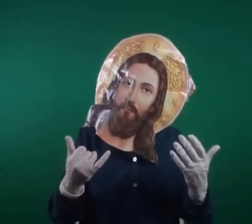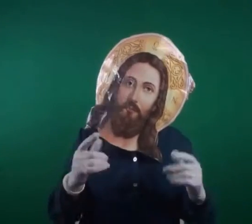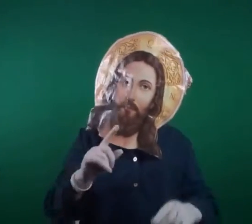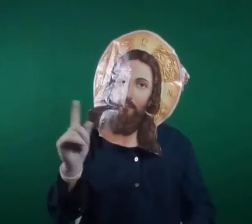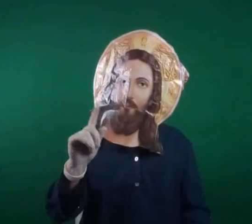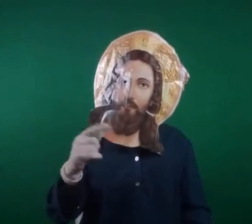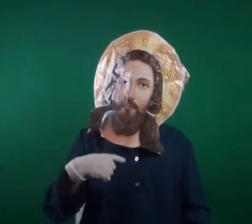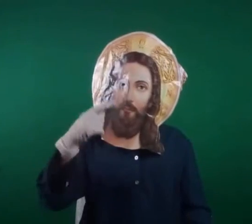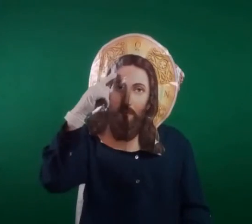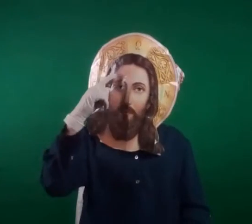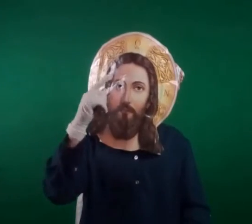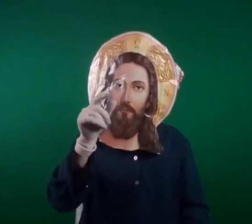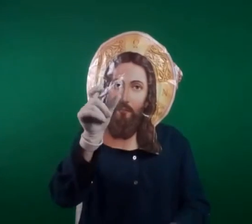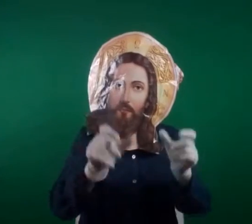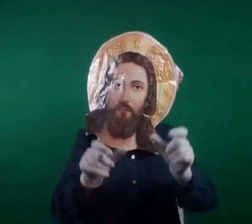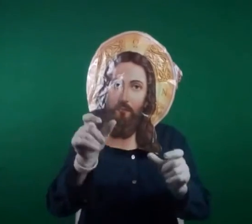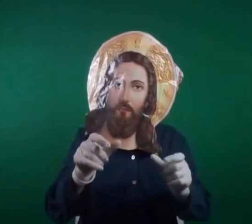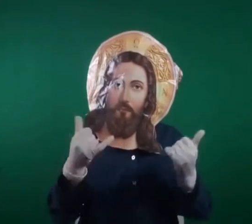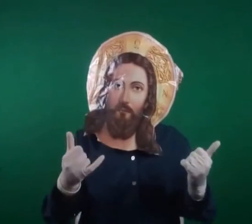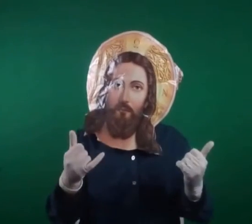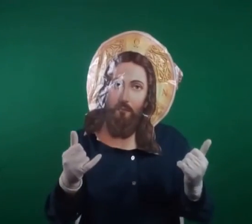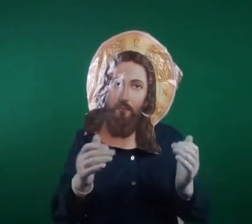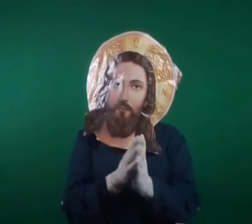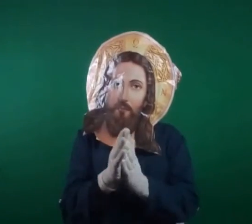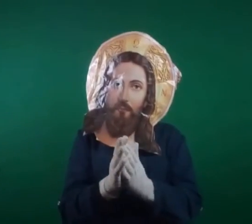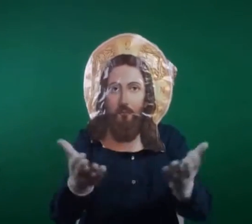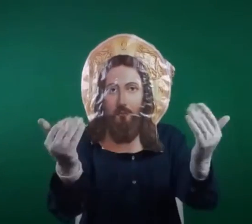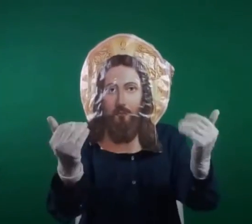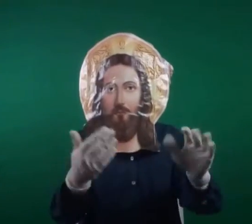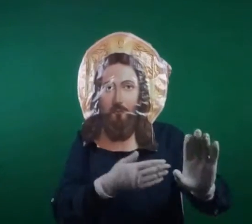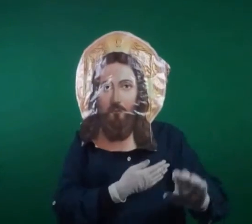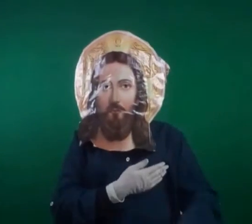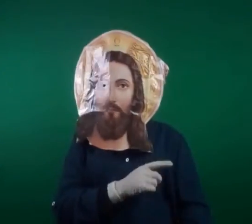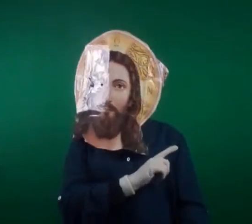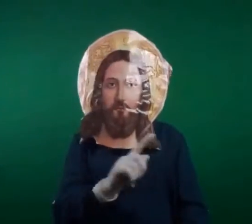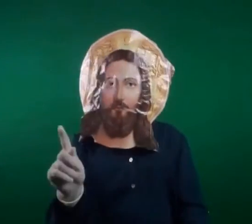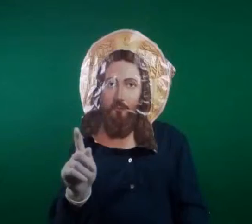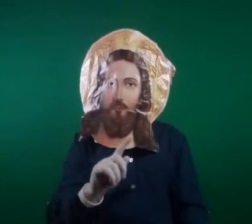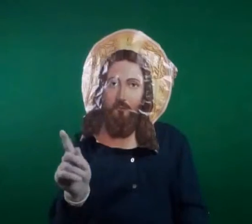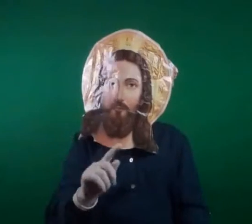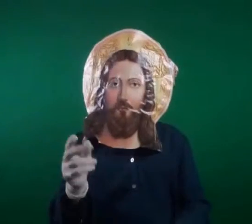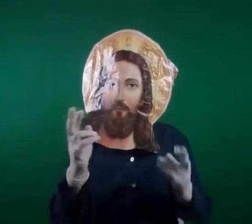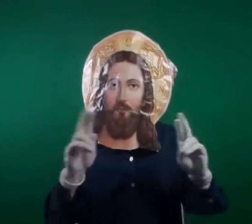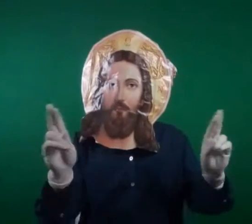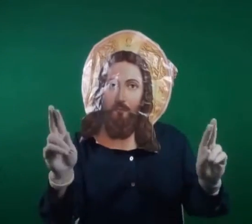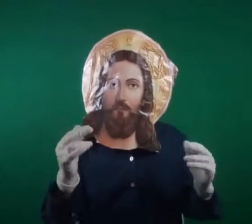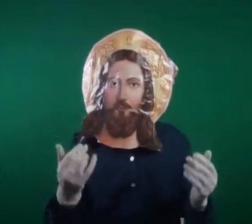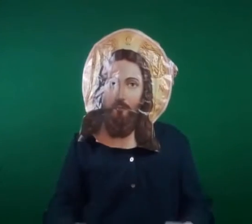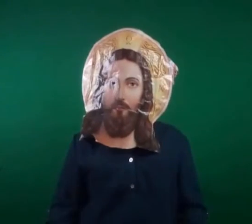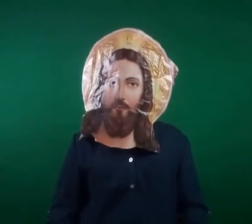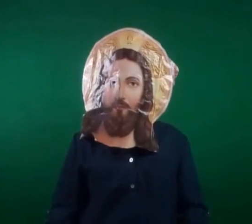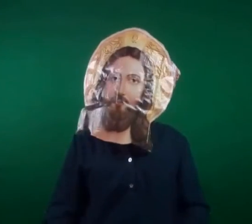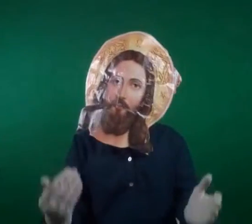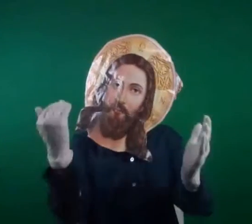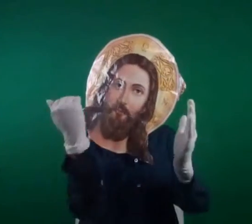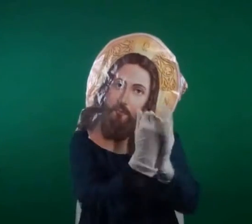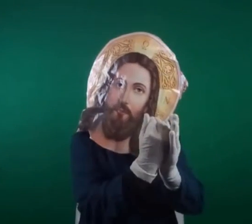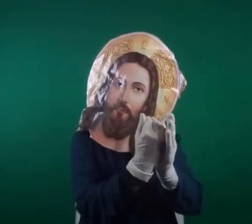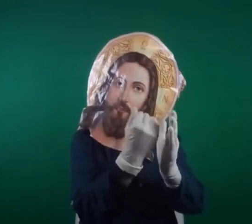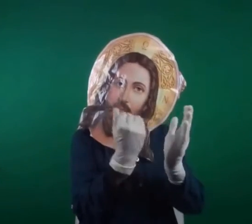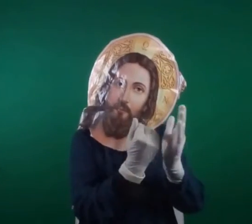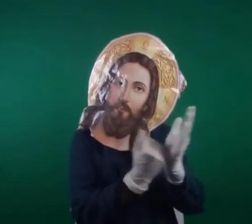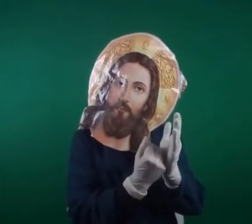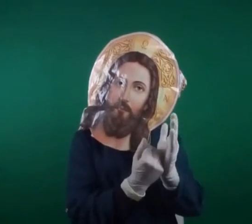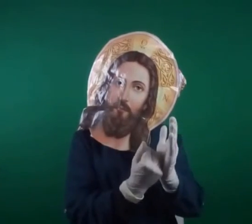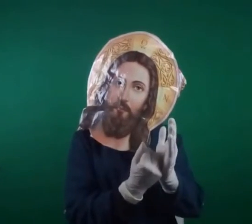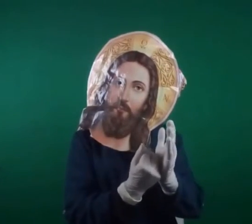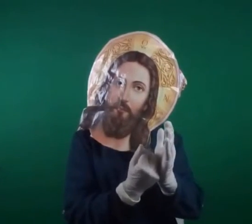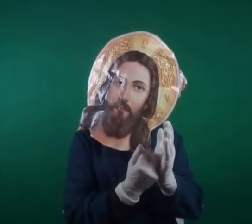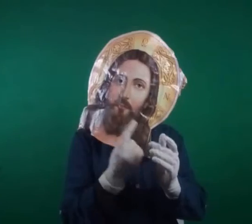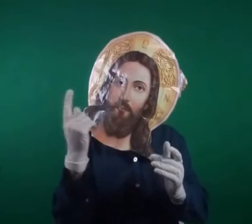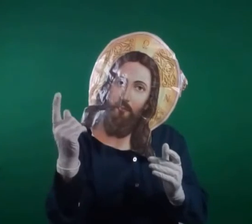Because I do not think mankind is ready to know the full truth yet, the fact is it was never reached by living man..